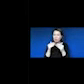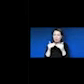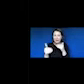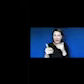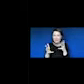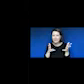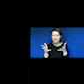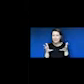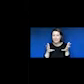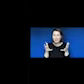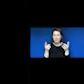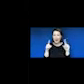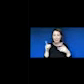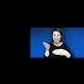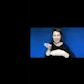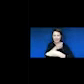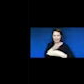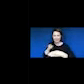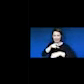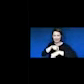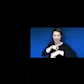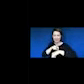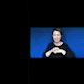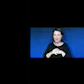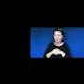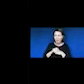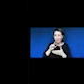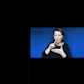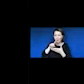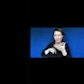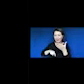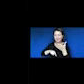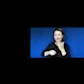We looked at his different skills that he had gained in that position at the hospital,